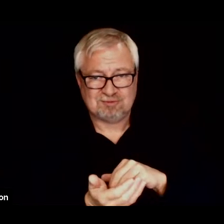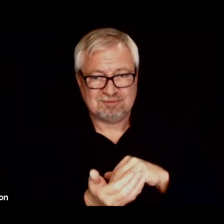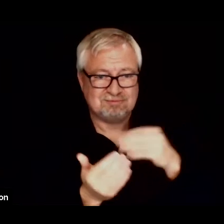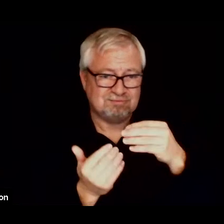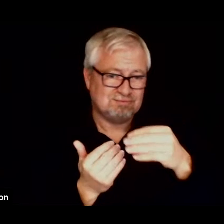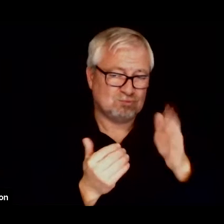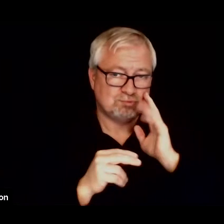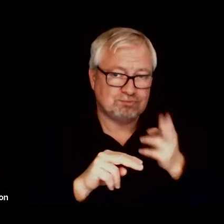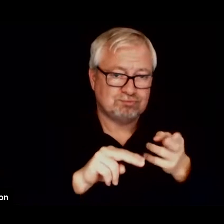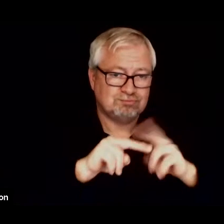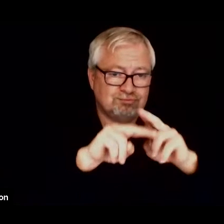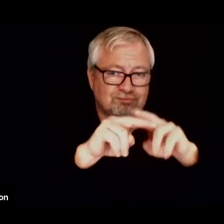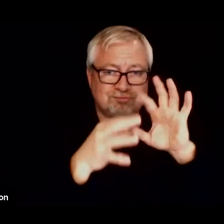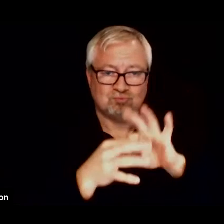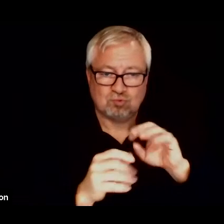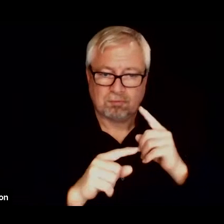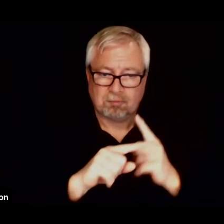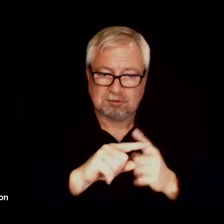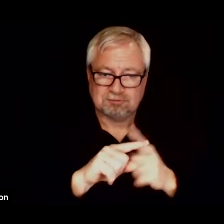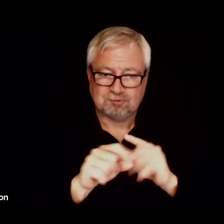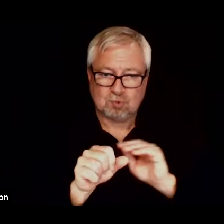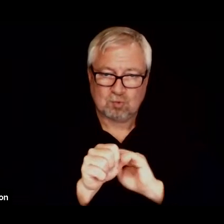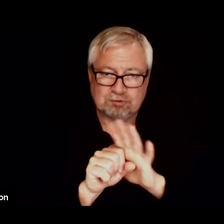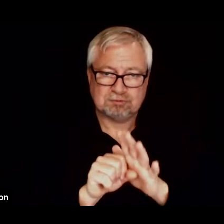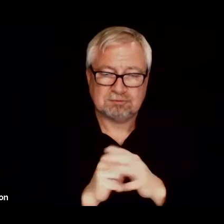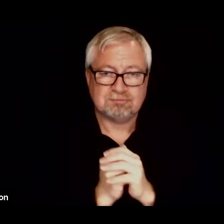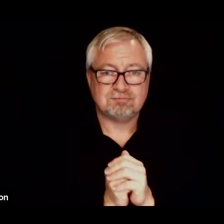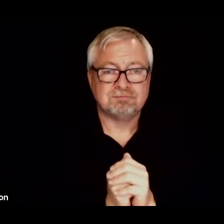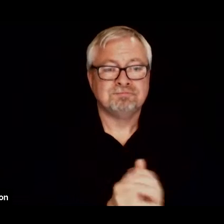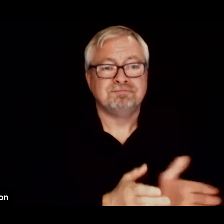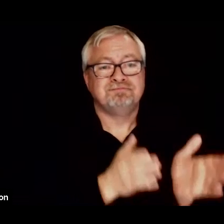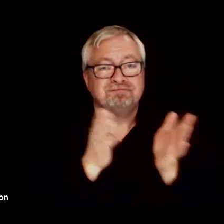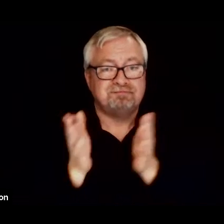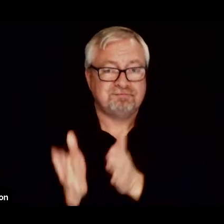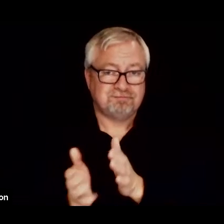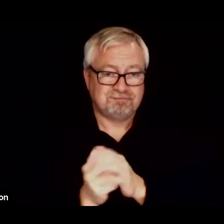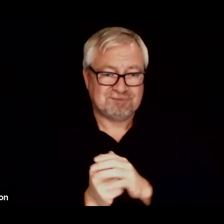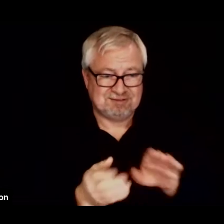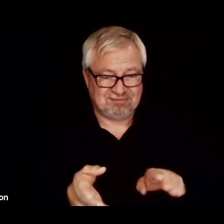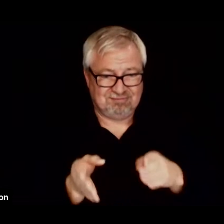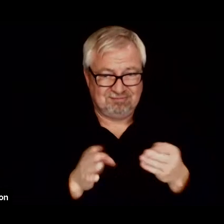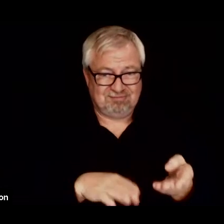I'm sorry to say we have another 82 deaths among our fellow Minnesotans that were reported